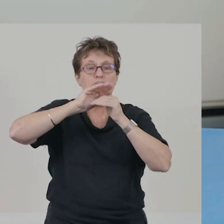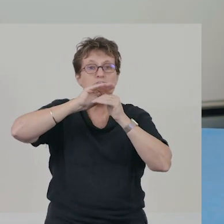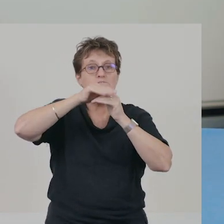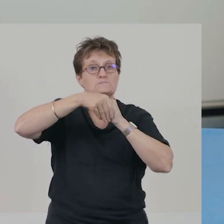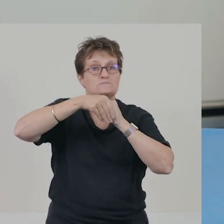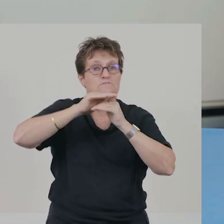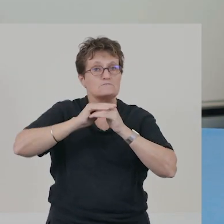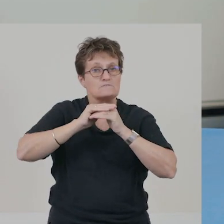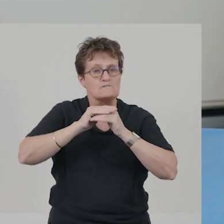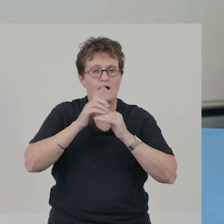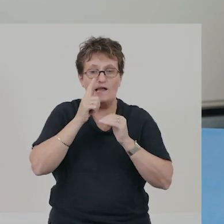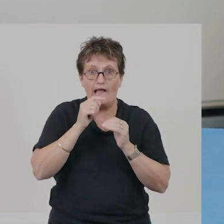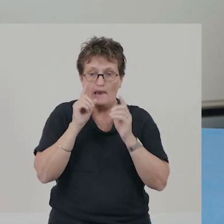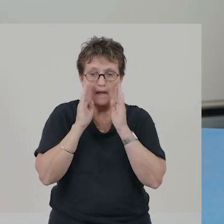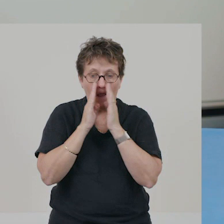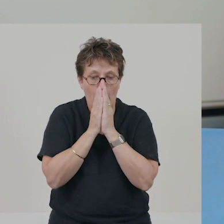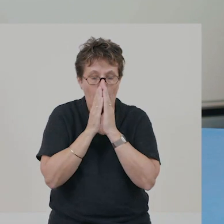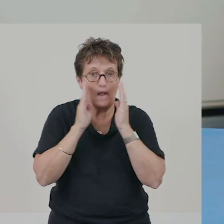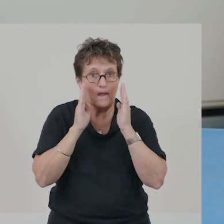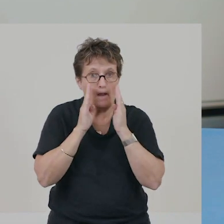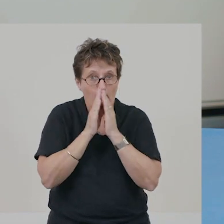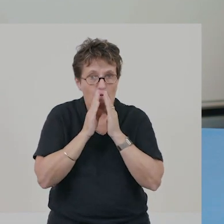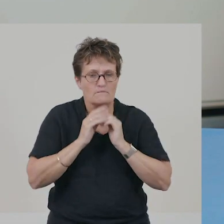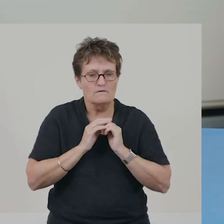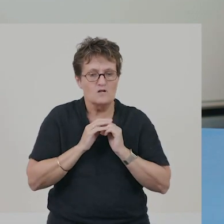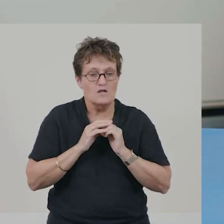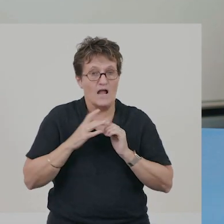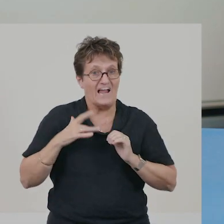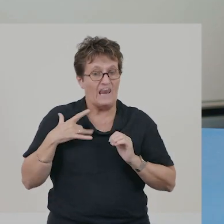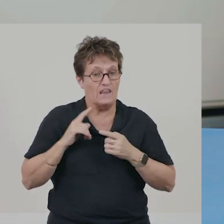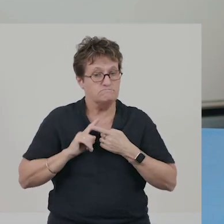I can close my nostrils. I can live without water for days,